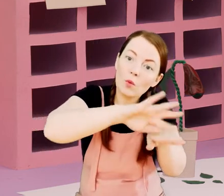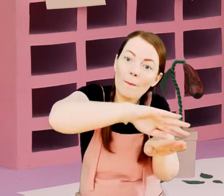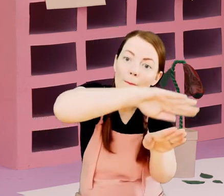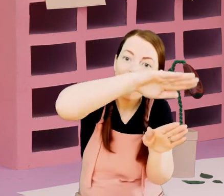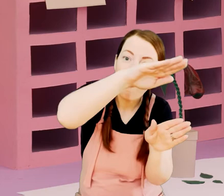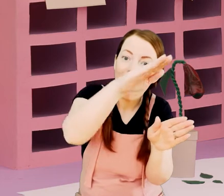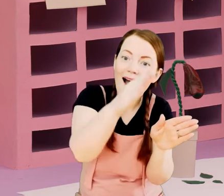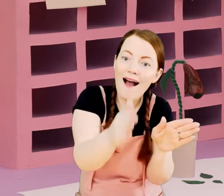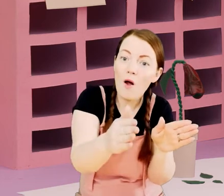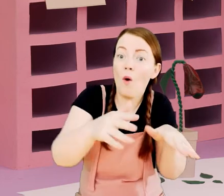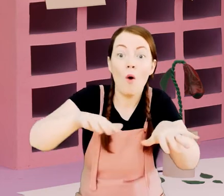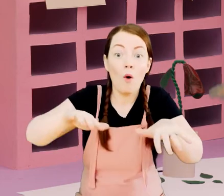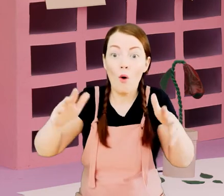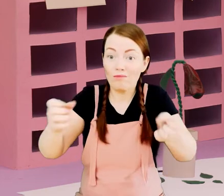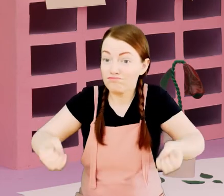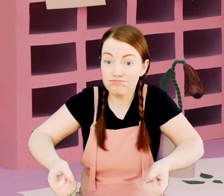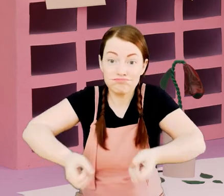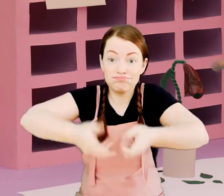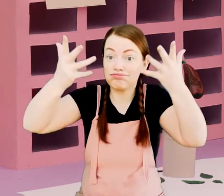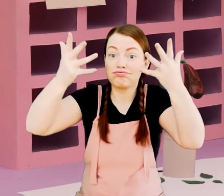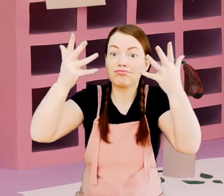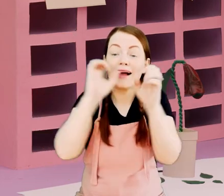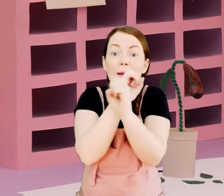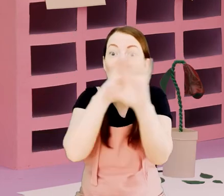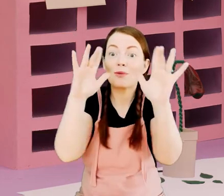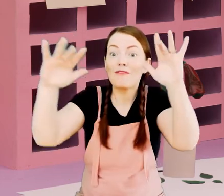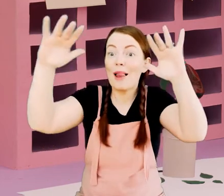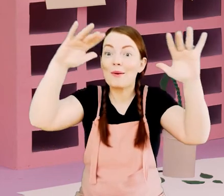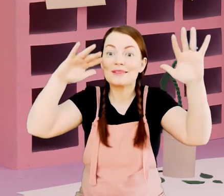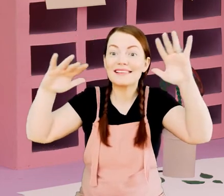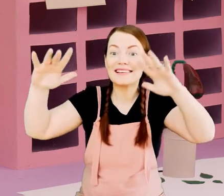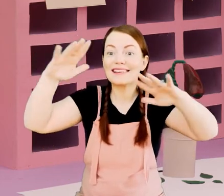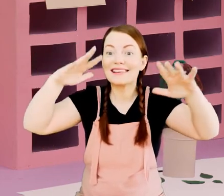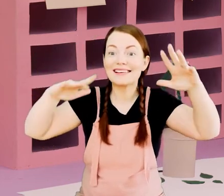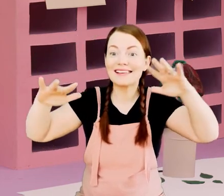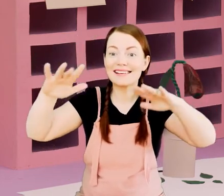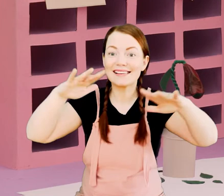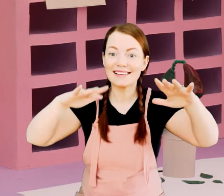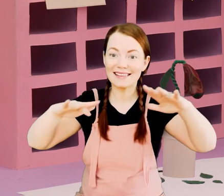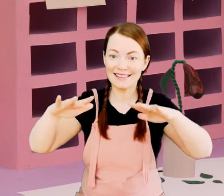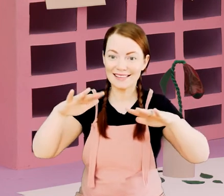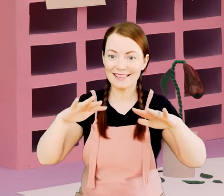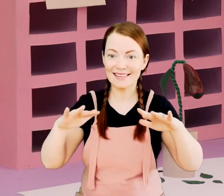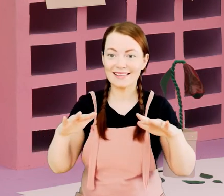or just brush them up into the air and imagine them floating all around...